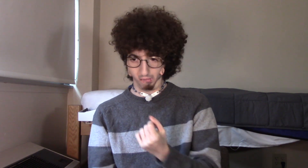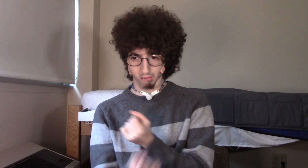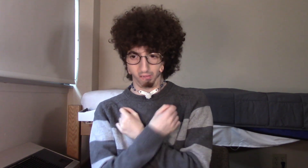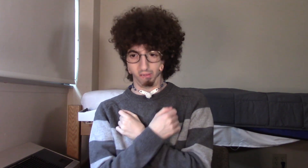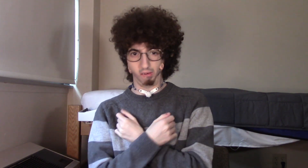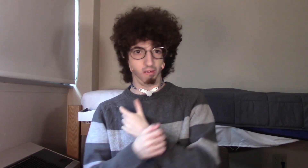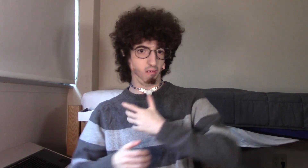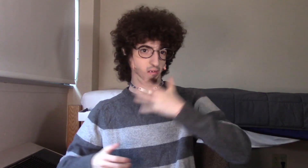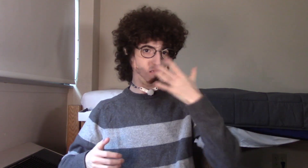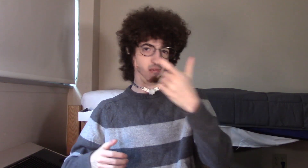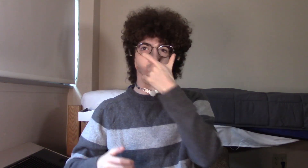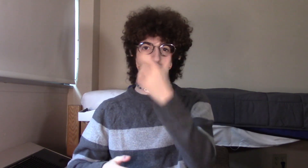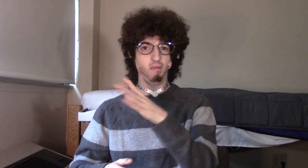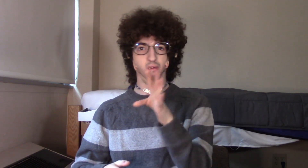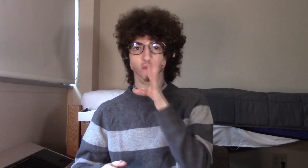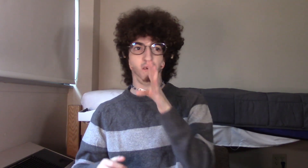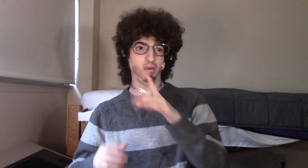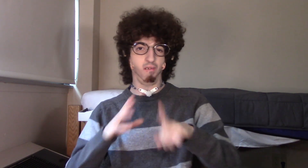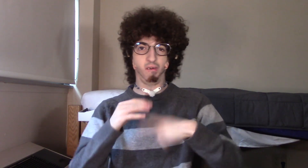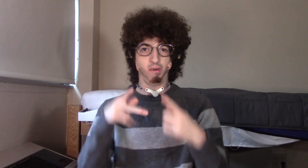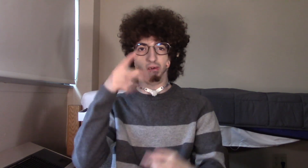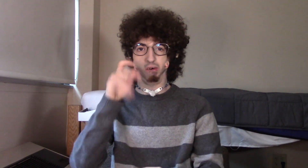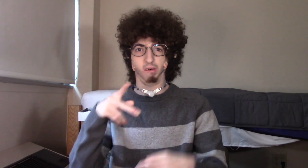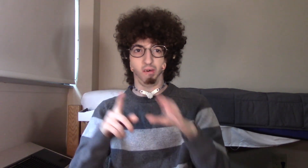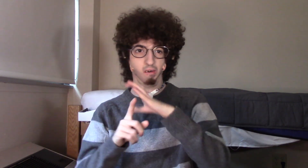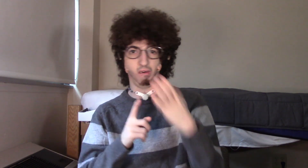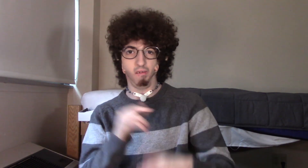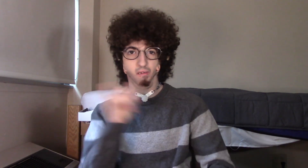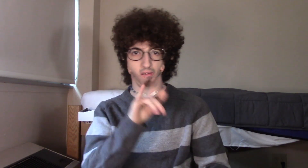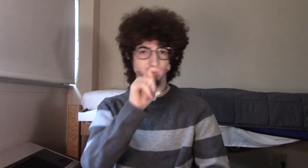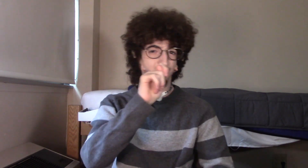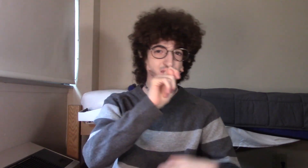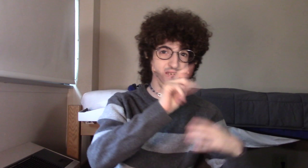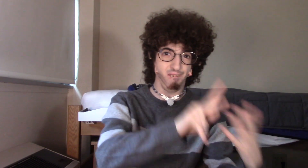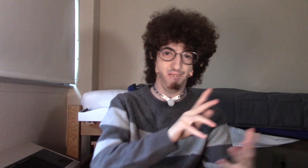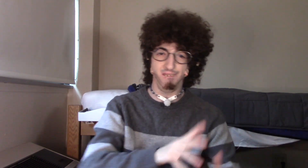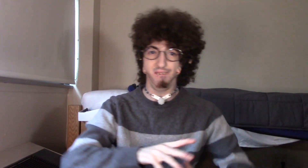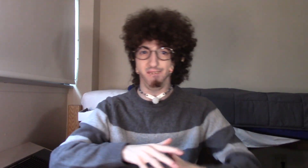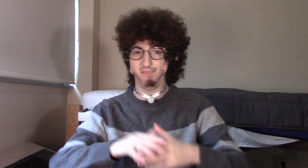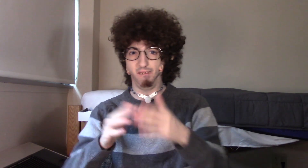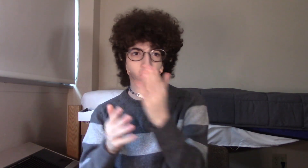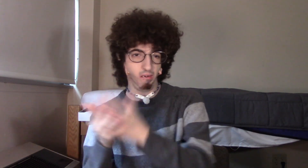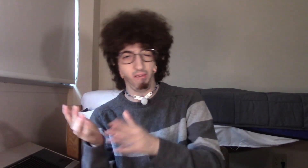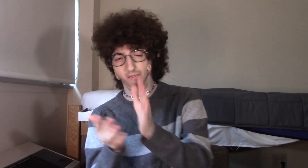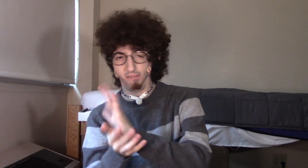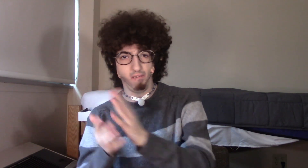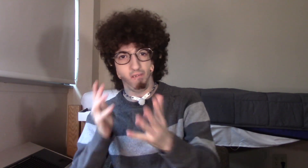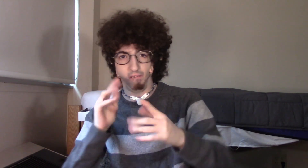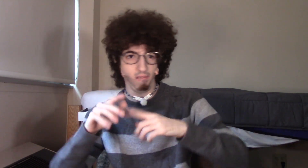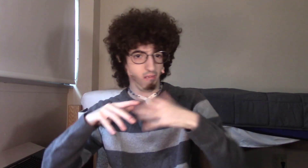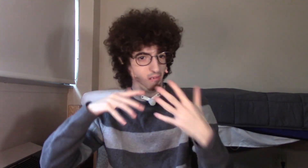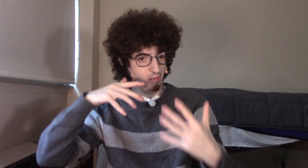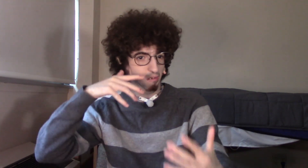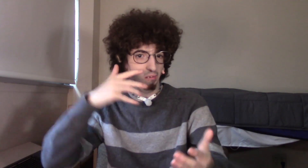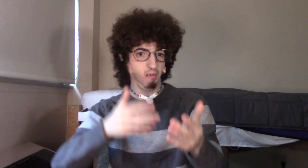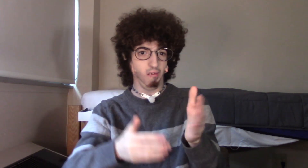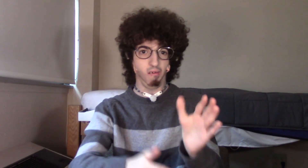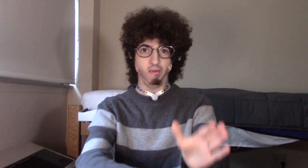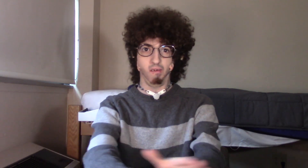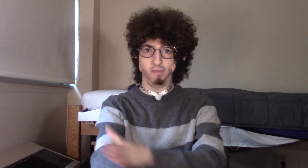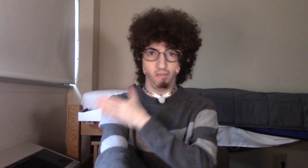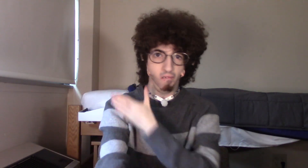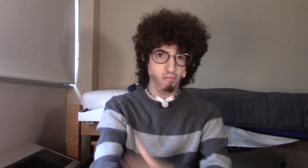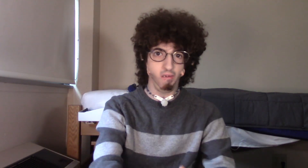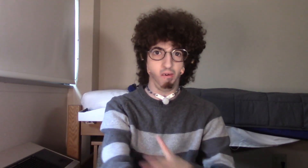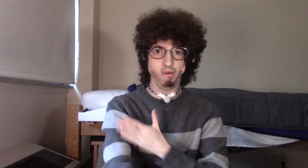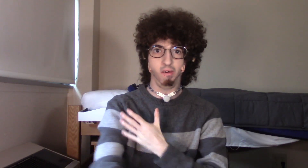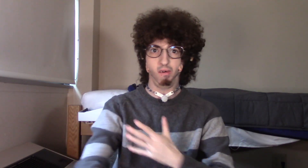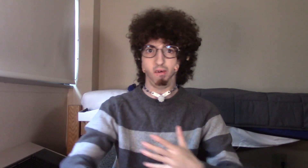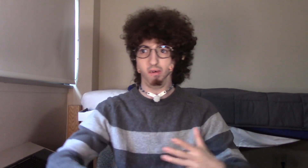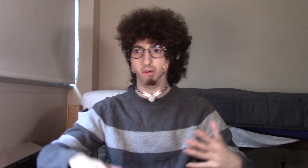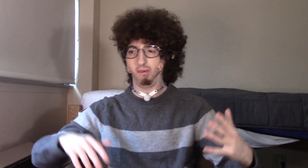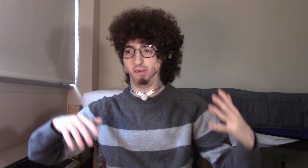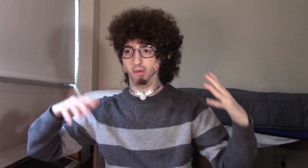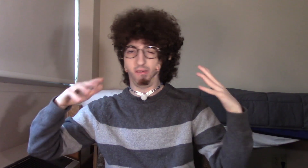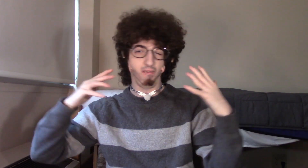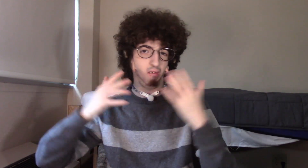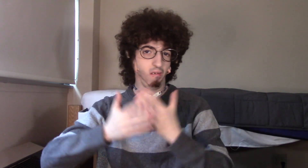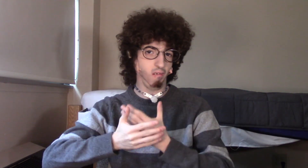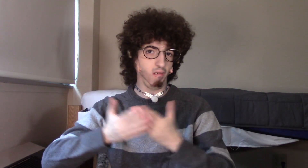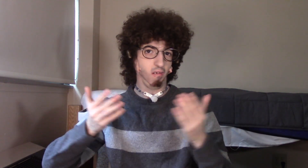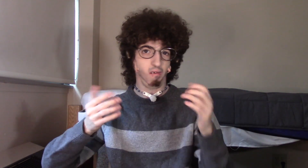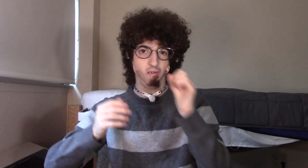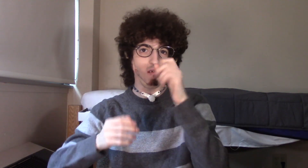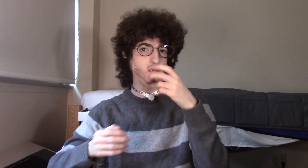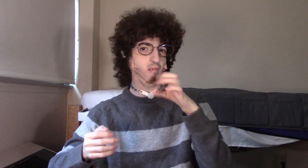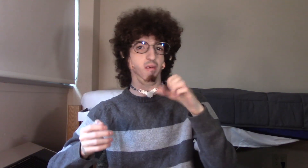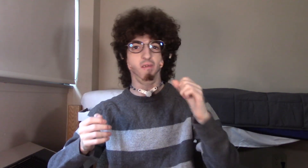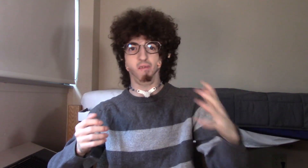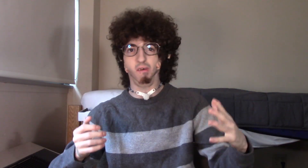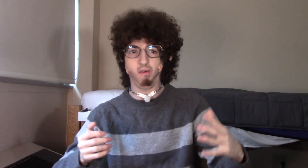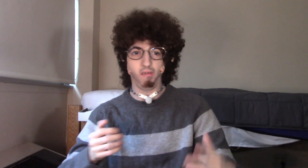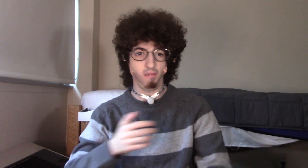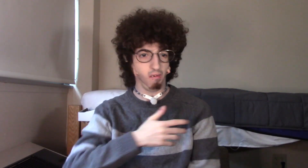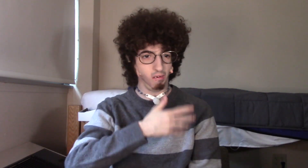I love watching and talking about pop culture. Like TV, some movies, and music, superheroes..